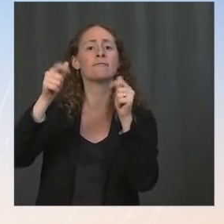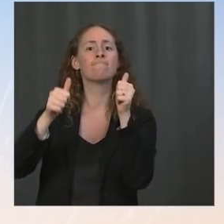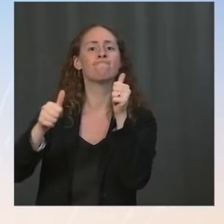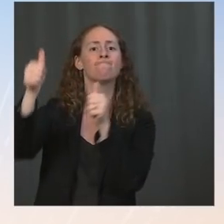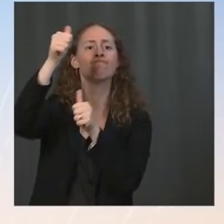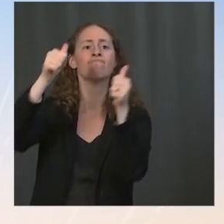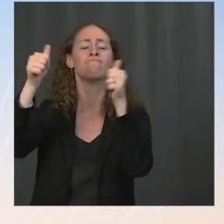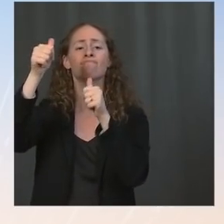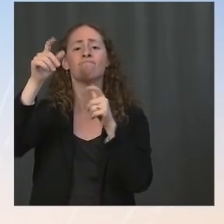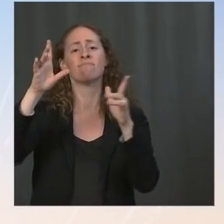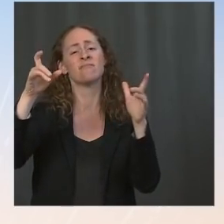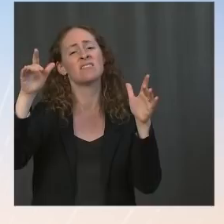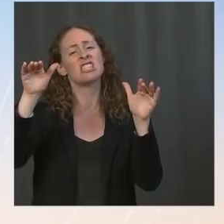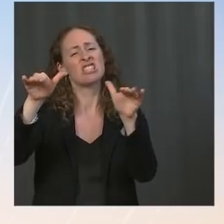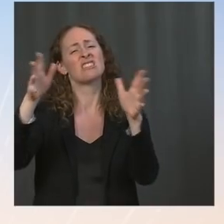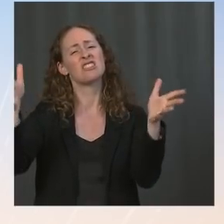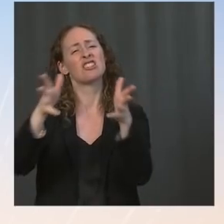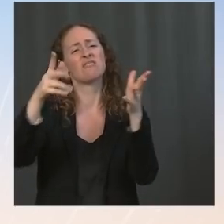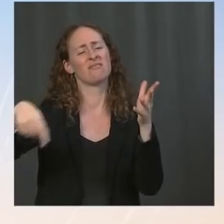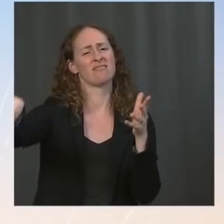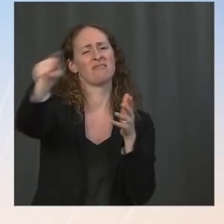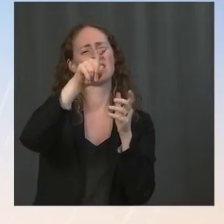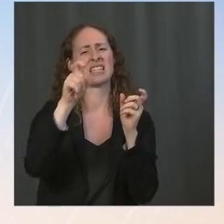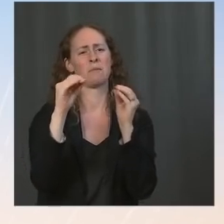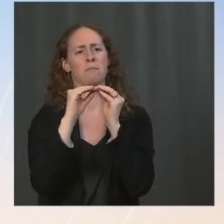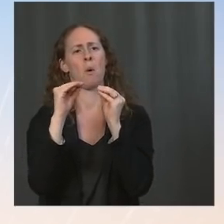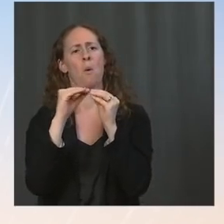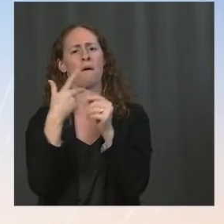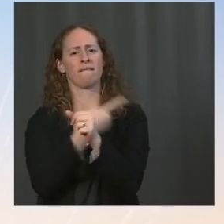We had seen increases in numbers of vaccination in the region,